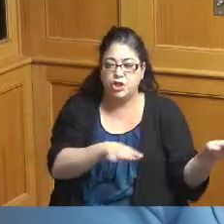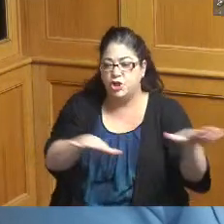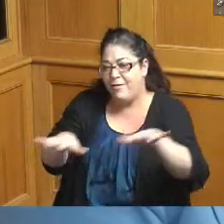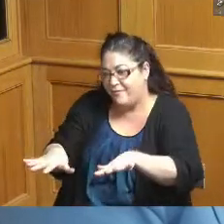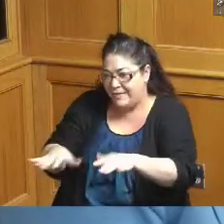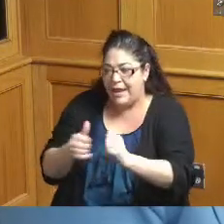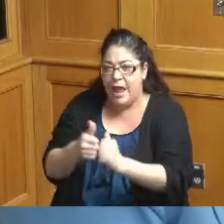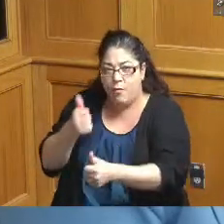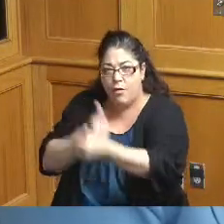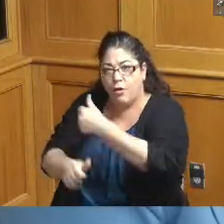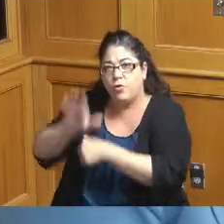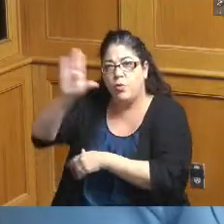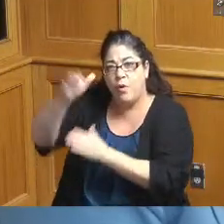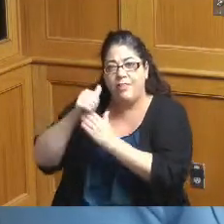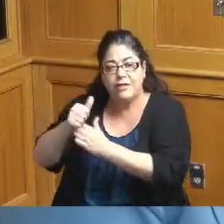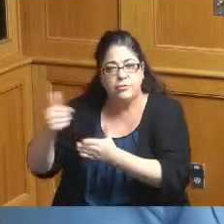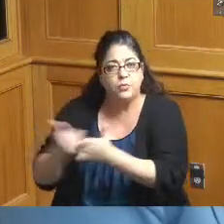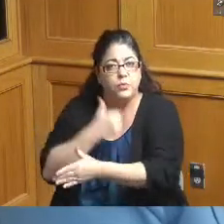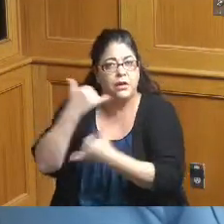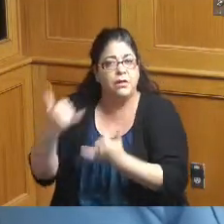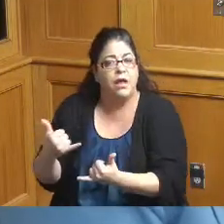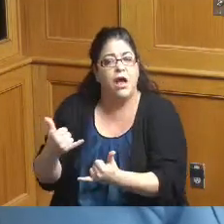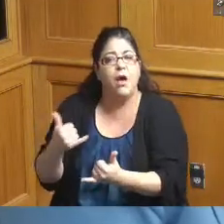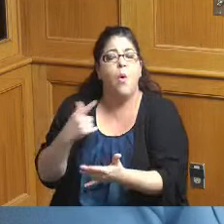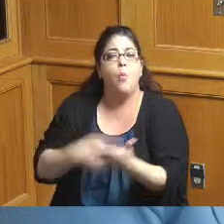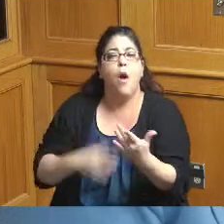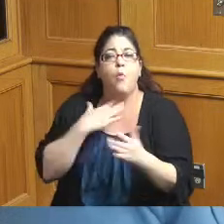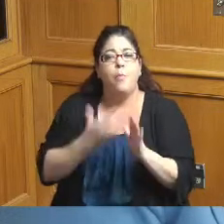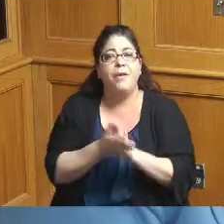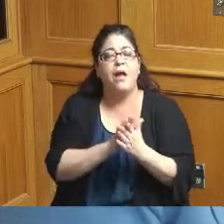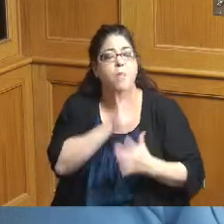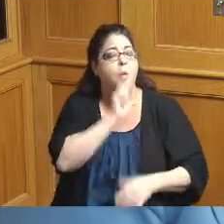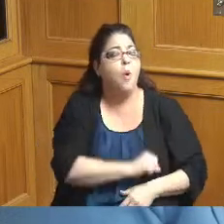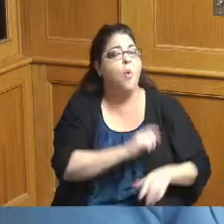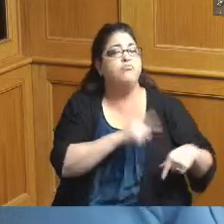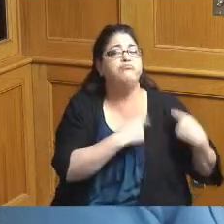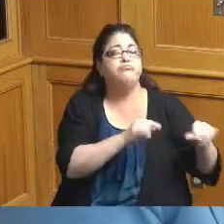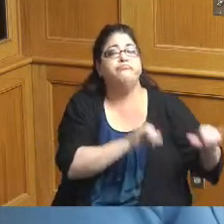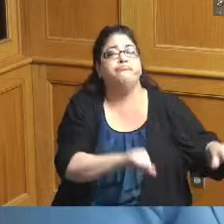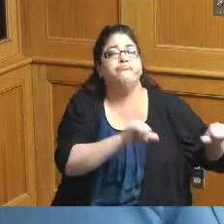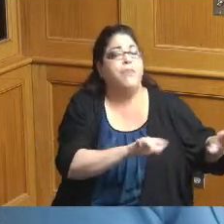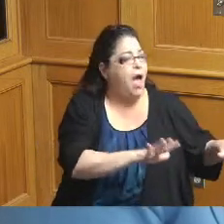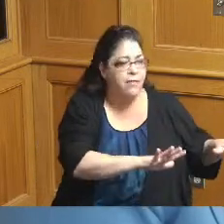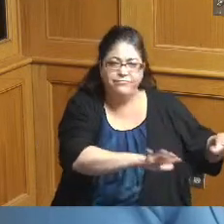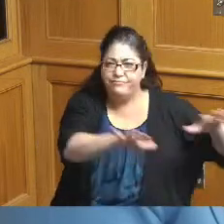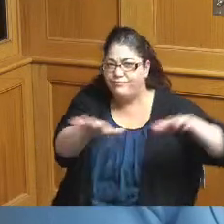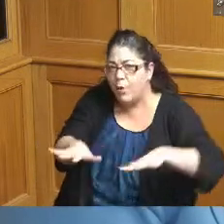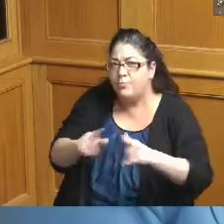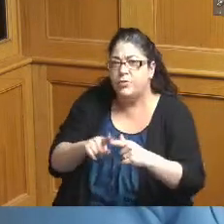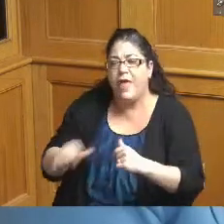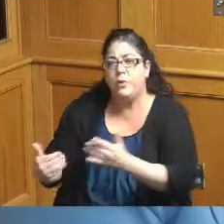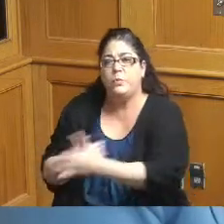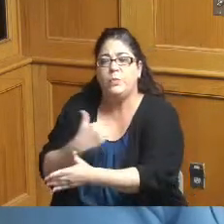leadership now going to be the new model of how we interact with folks moving more to a customer